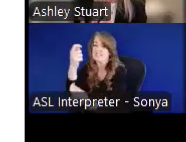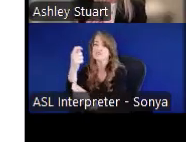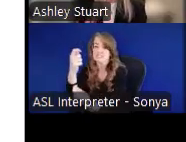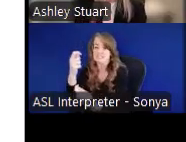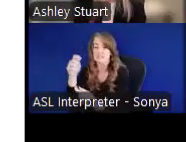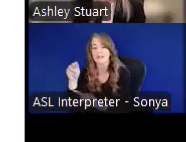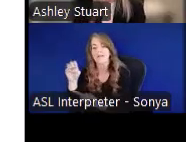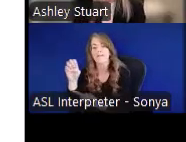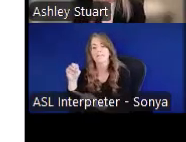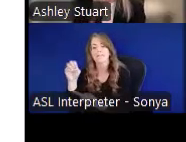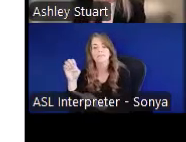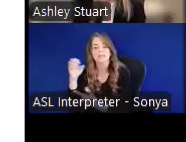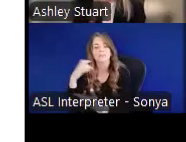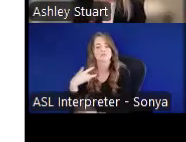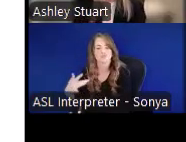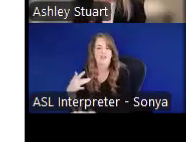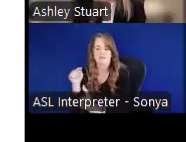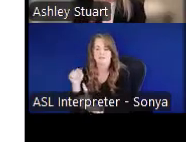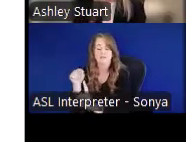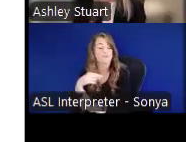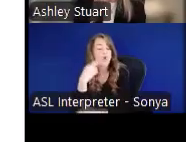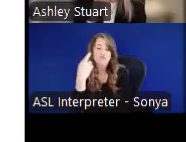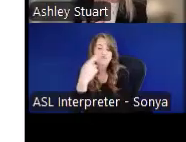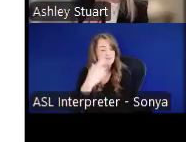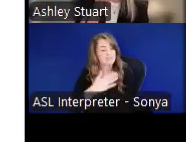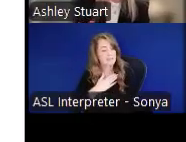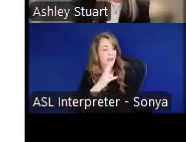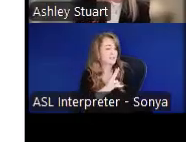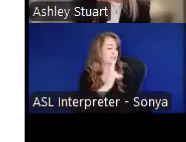reasons my toddler screamed at me today, or reasons my toddler